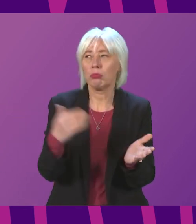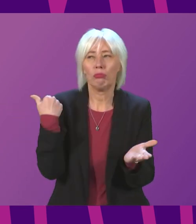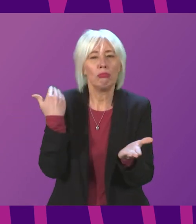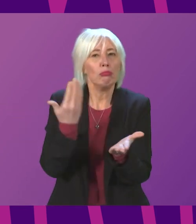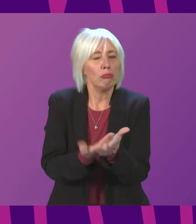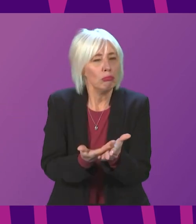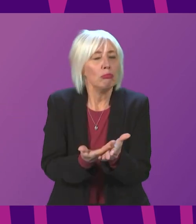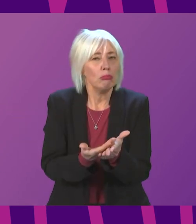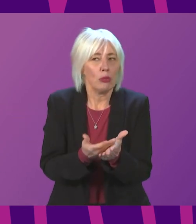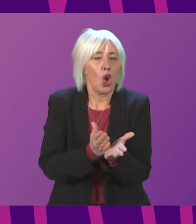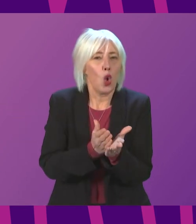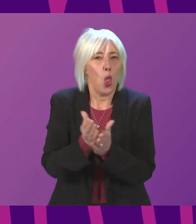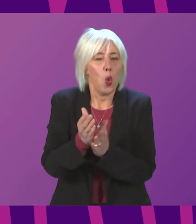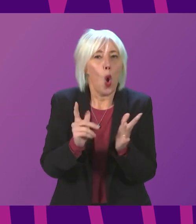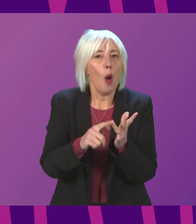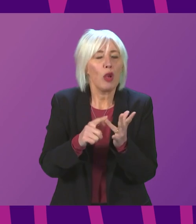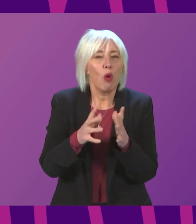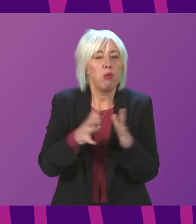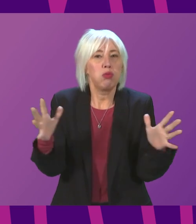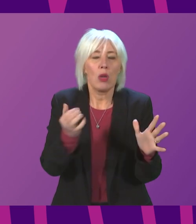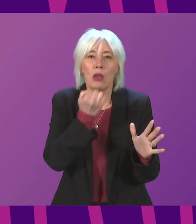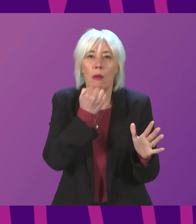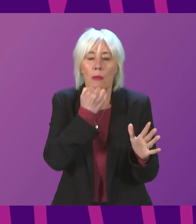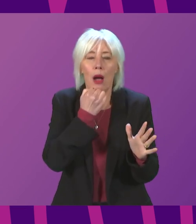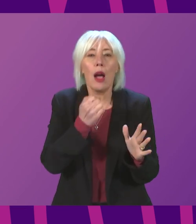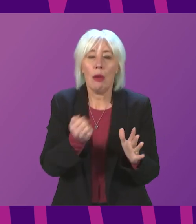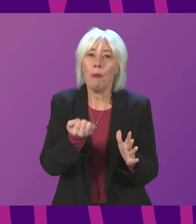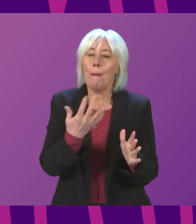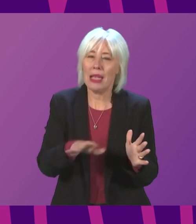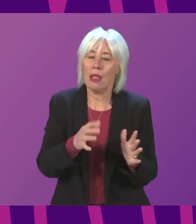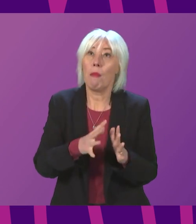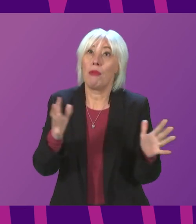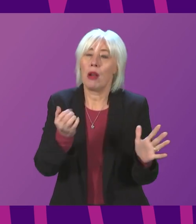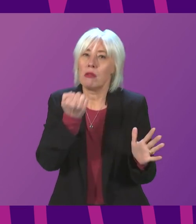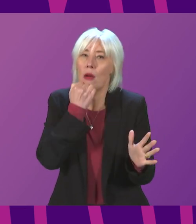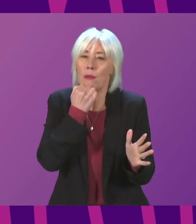there has been a significant increase across the population in the uptake of lateral flow